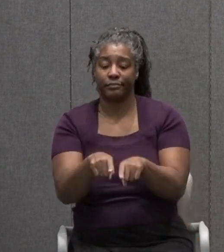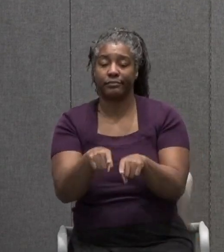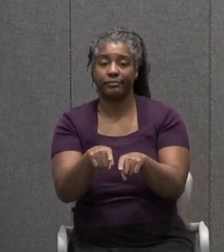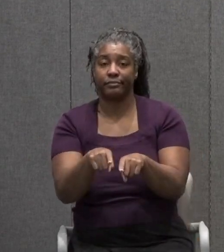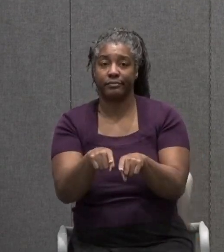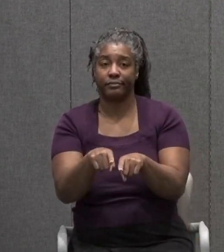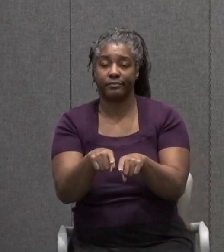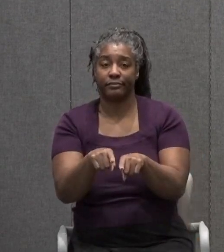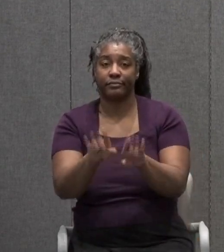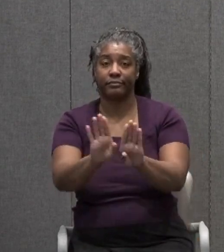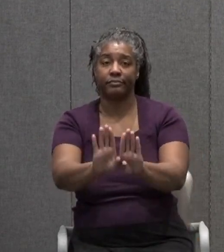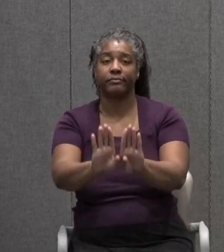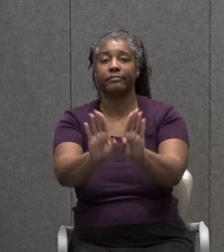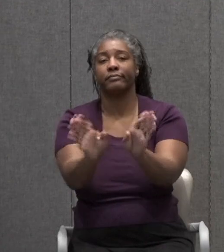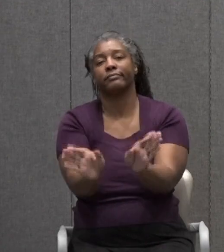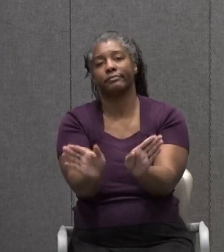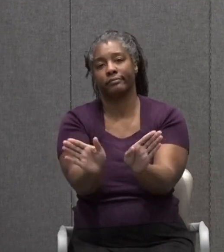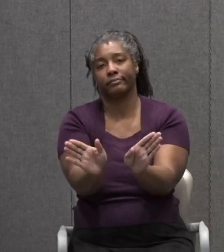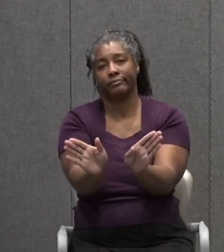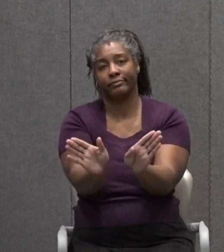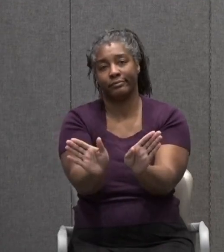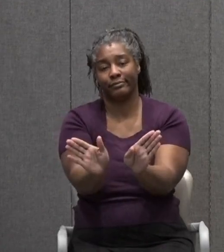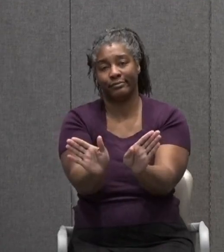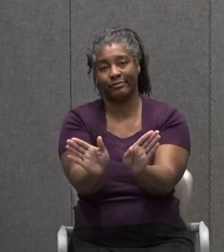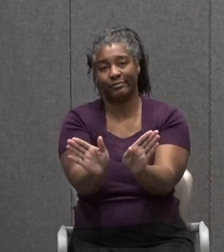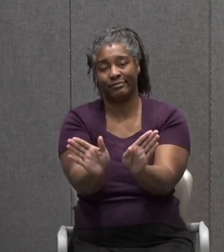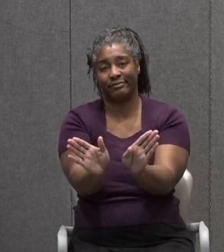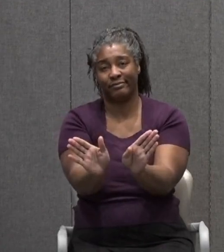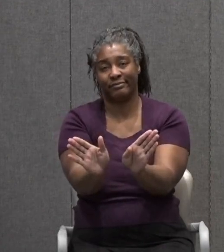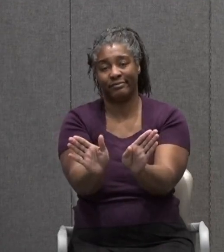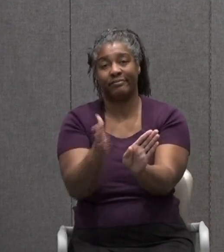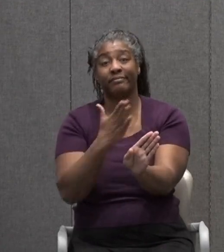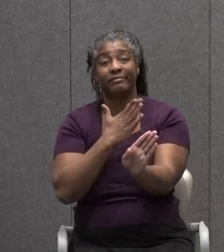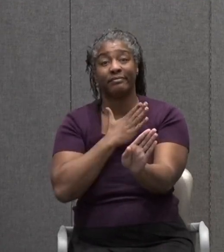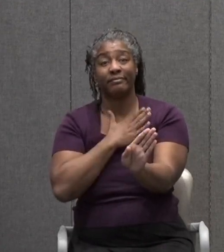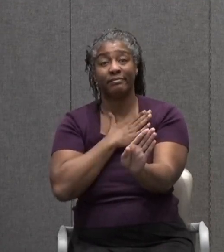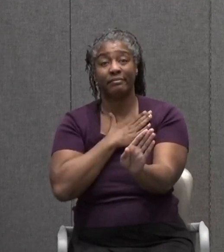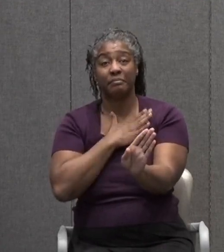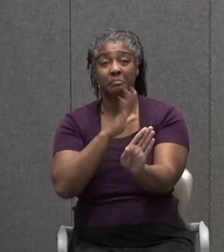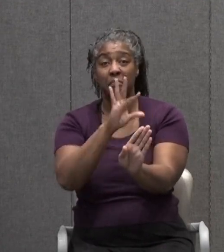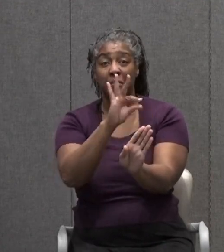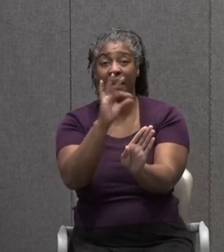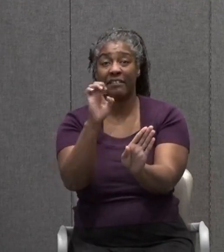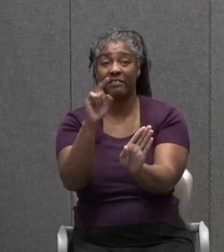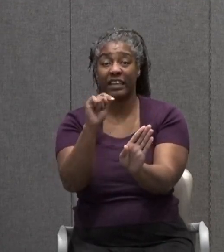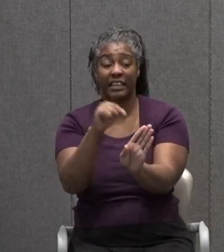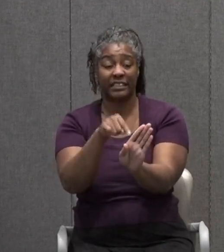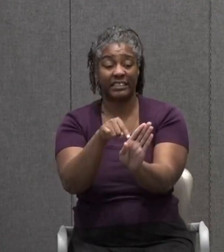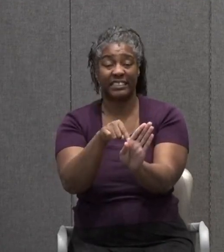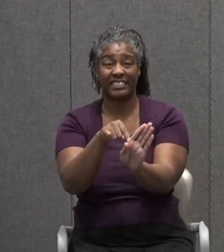comfortable, I have what's called sleepy feet syndrome. So when I go to bed at night, I cross my ankles